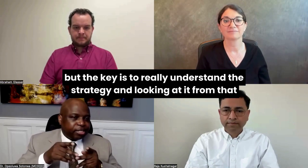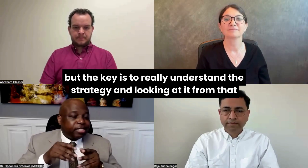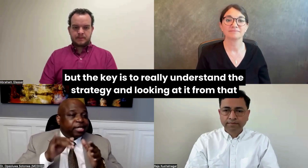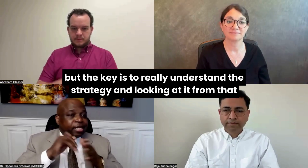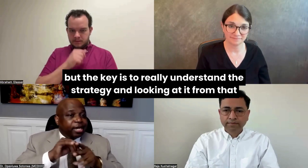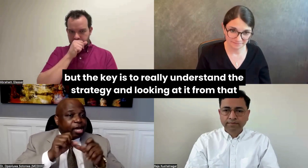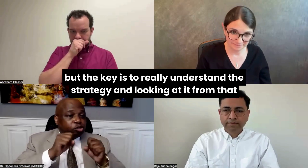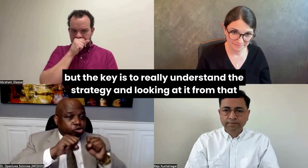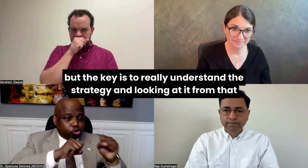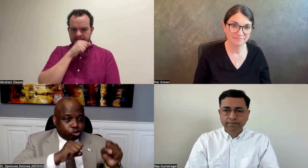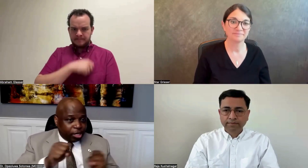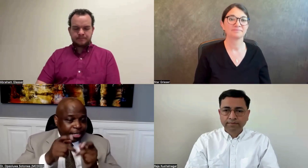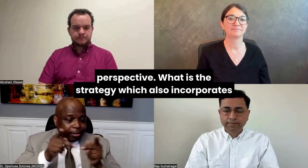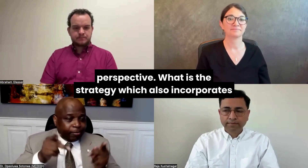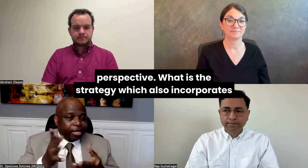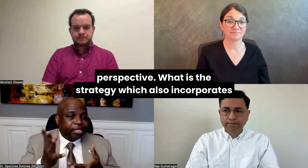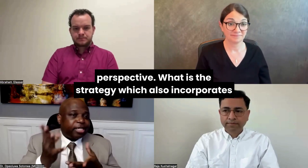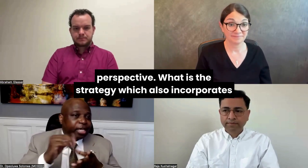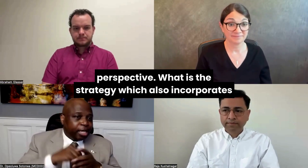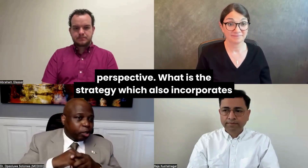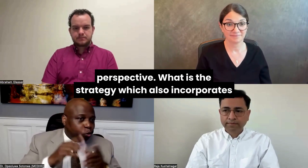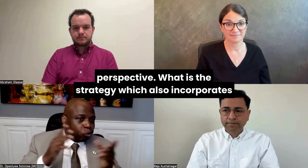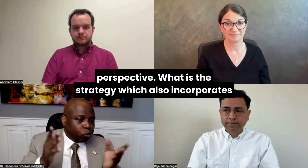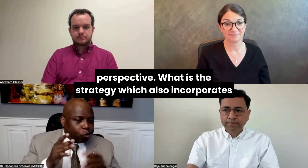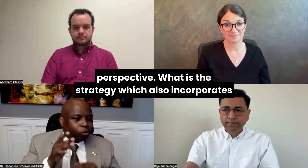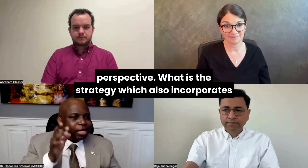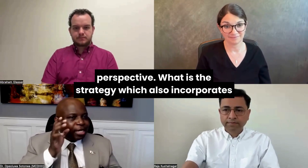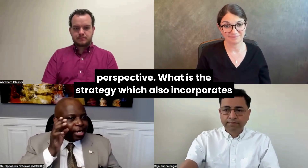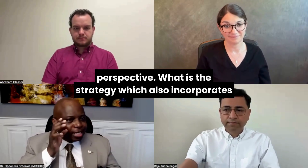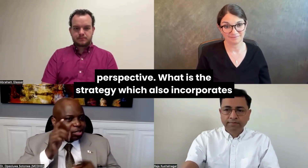perspective. What is the strategy which also incorporates